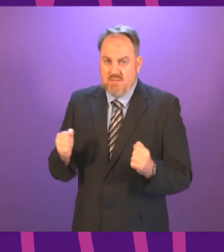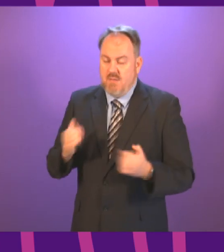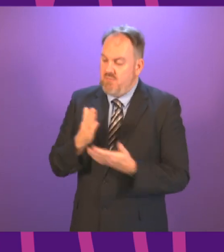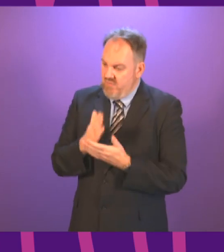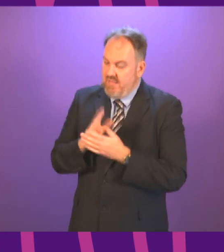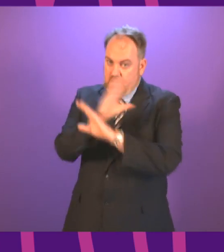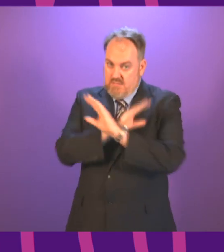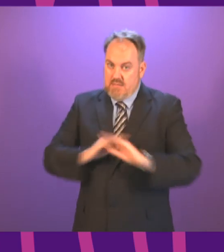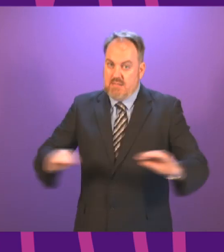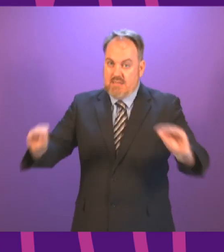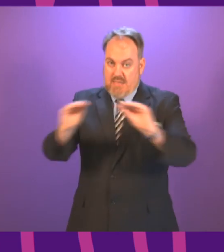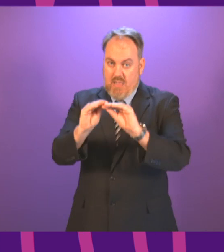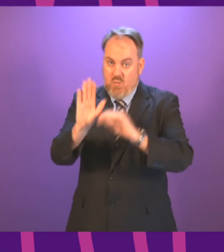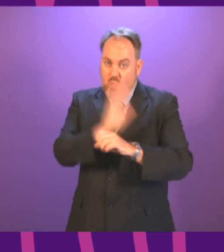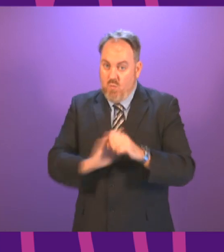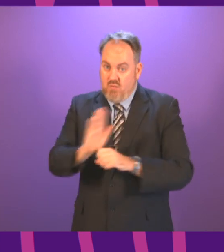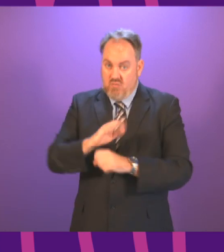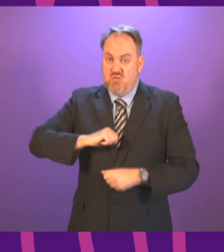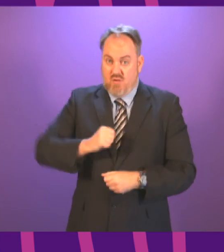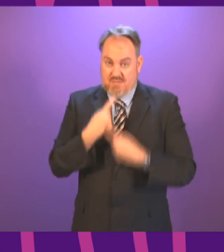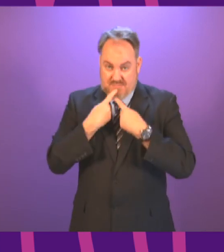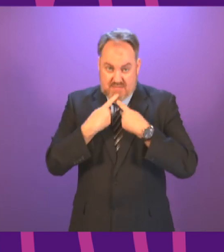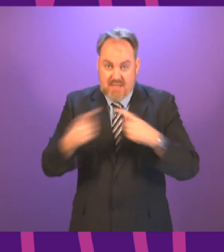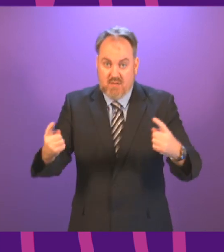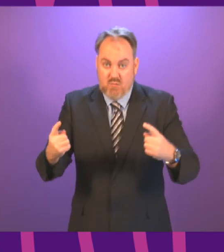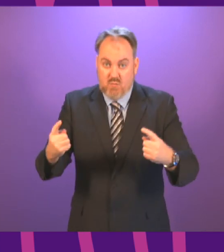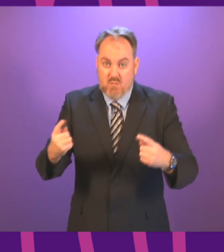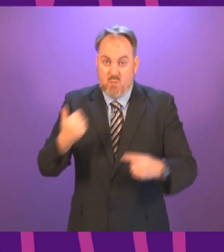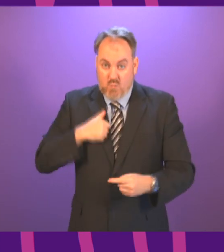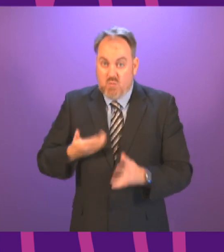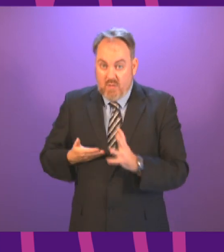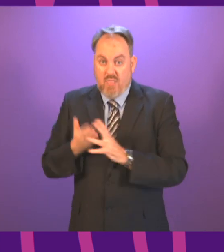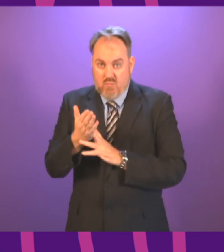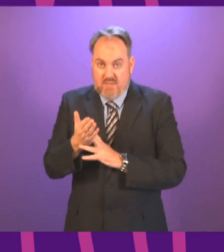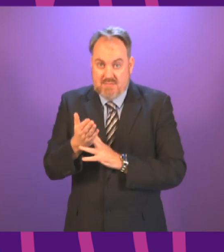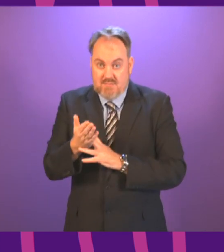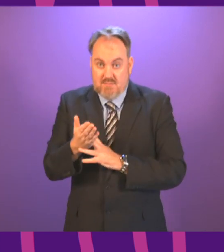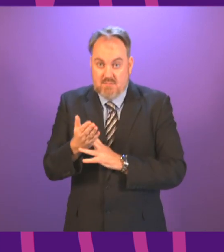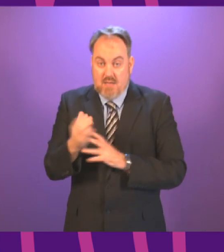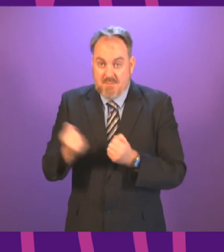I make this point again to people around the country. If we are to get through the winter,